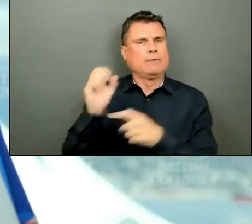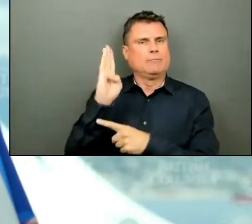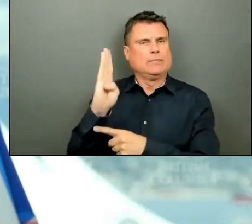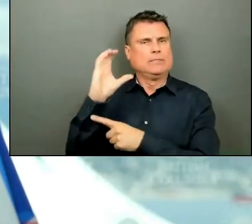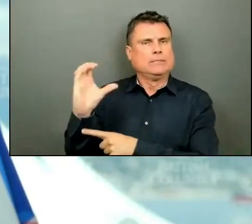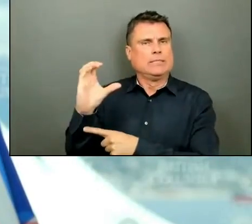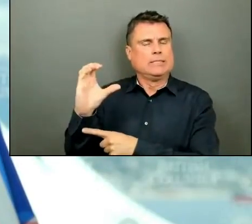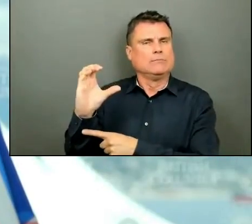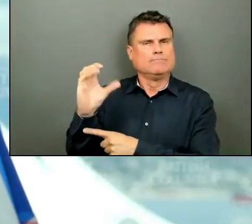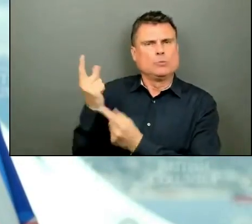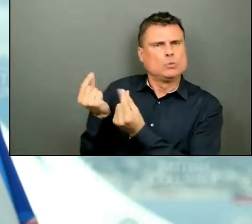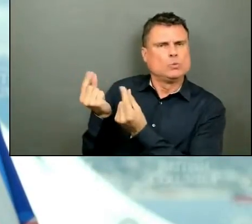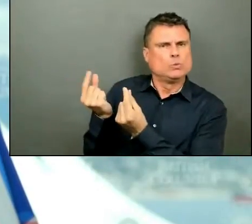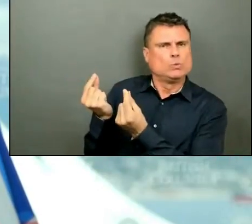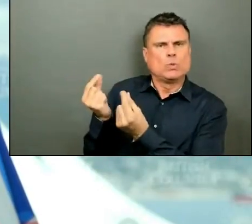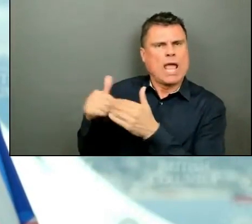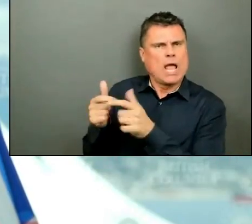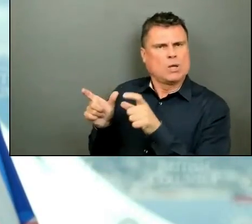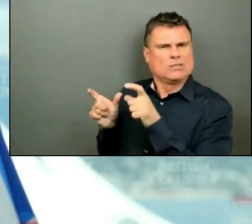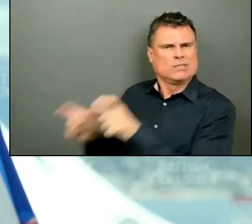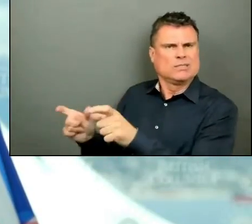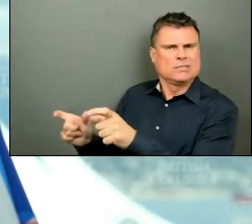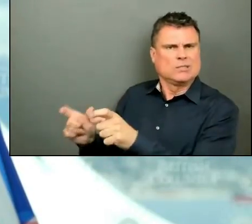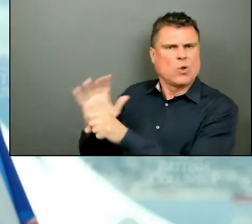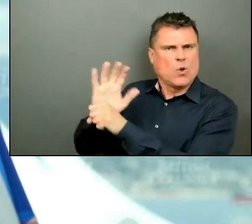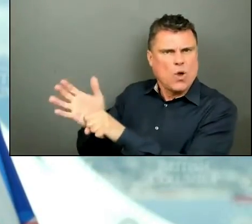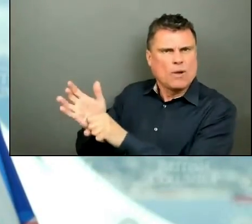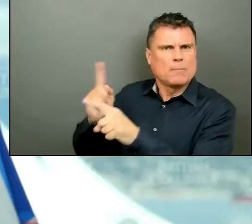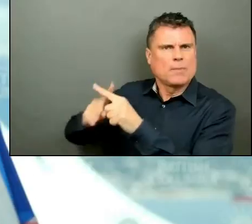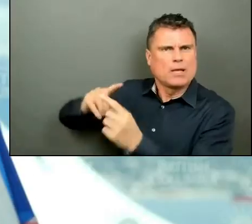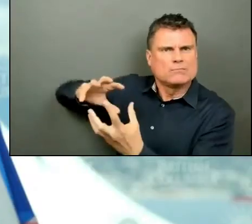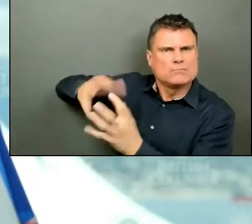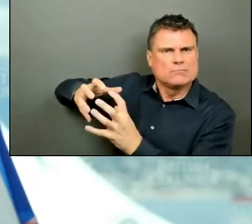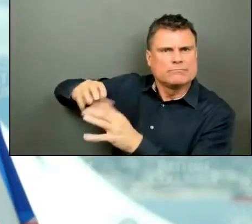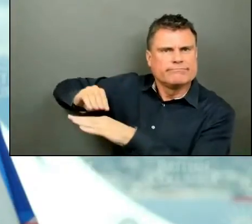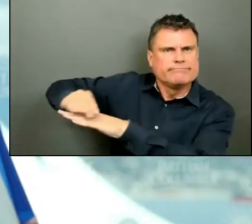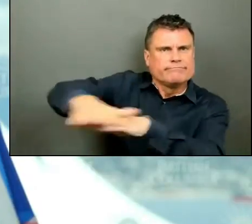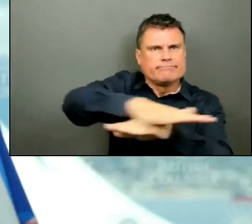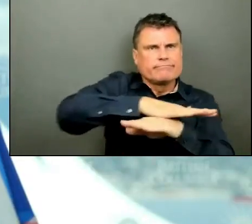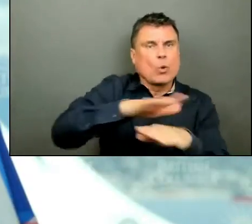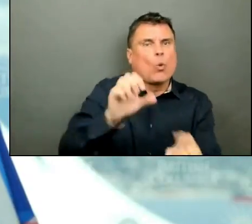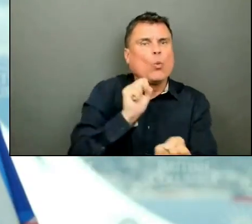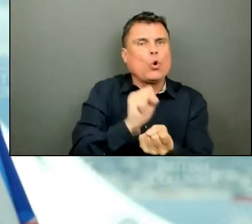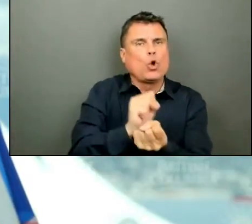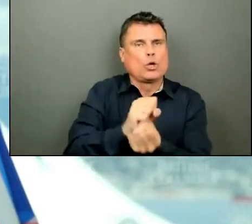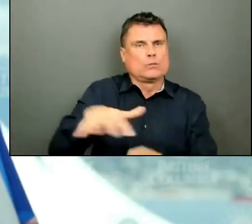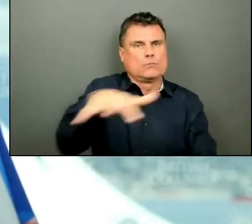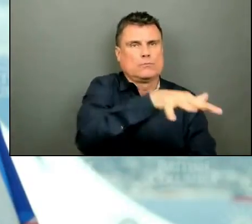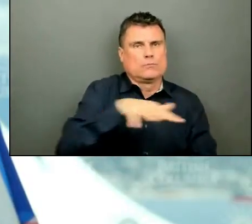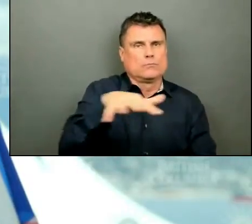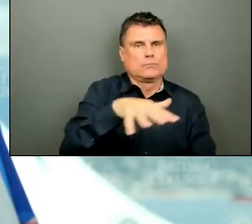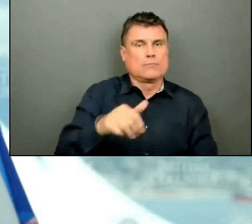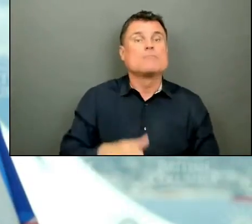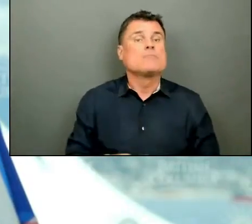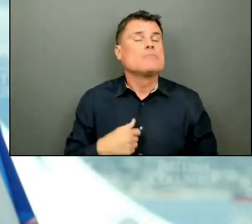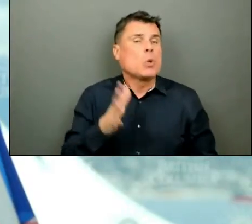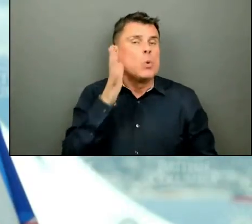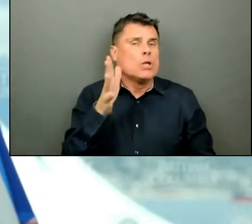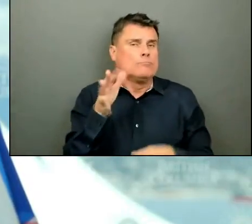COVID-19 in work places in B-C. And I will be making some comments about our vaccine program. We will be